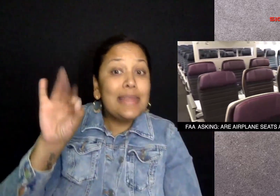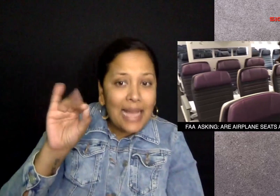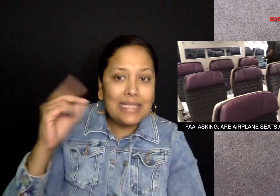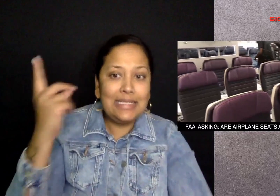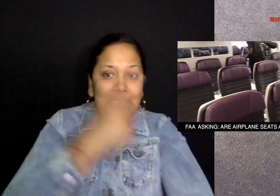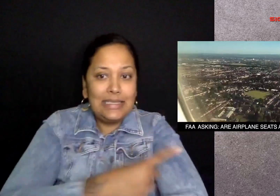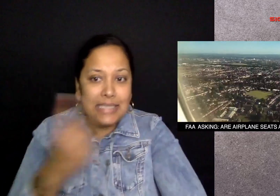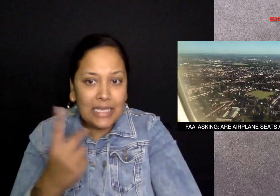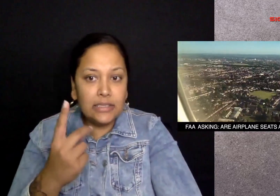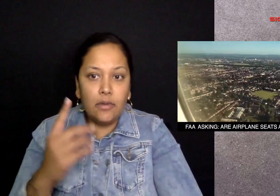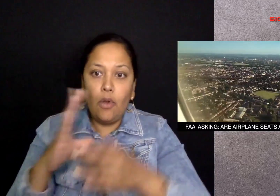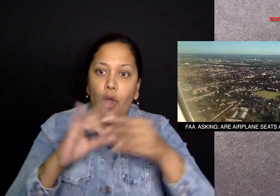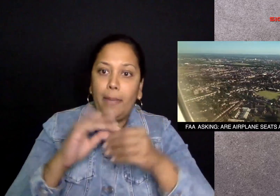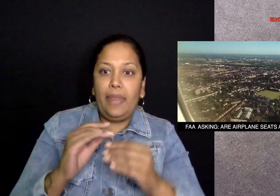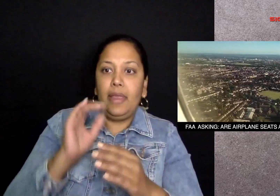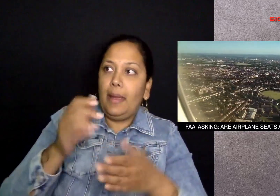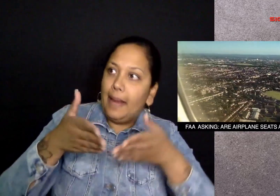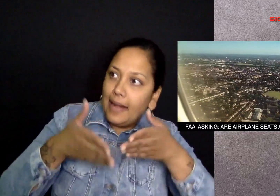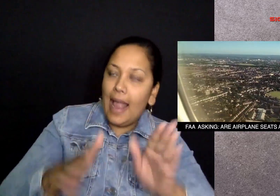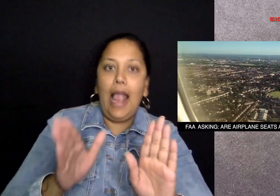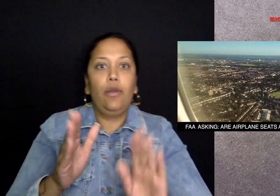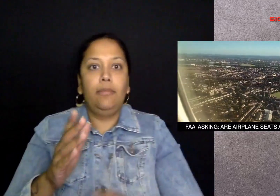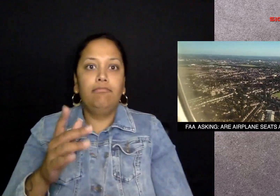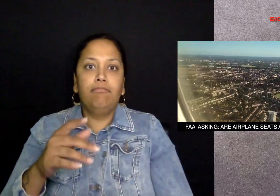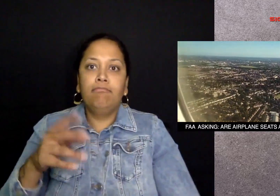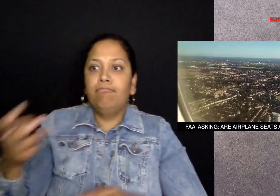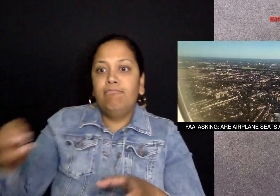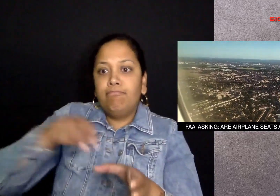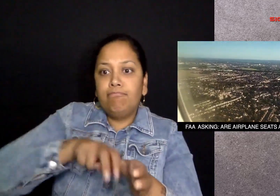the FAA has announced it will open a 90 day